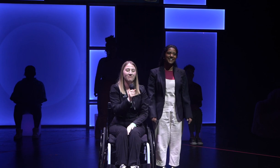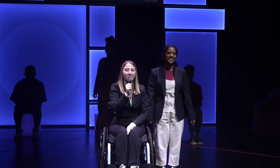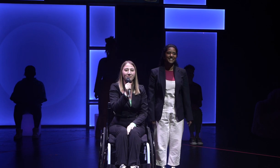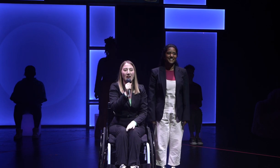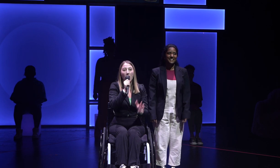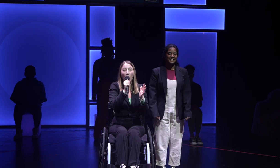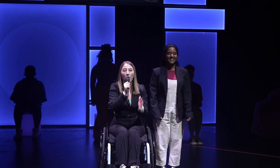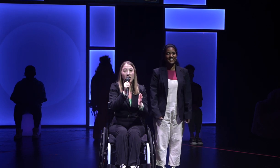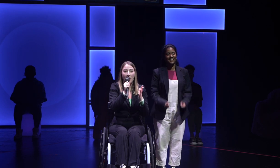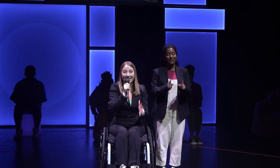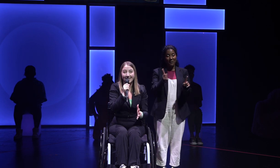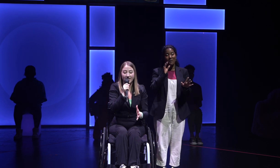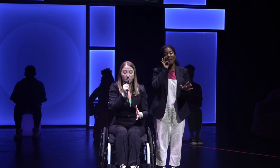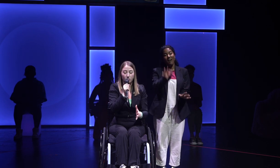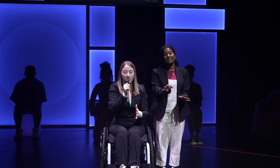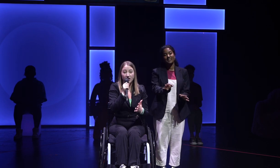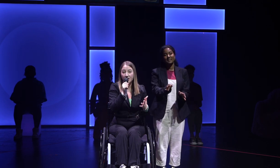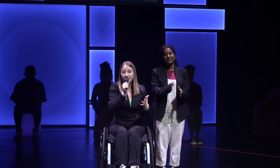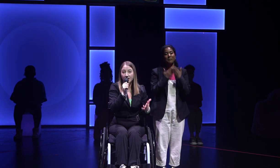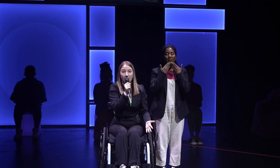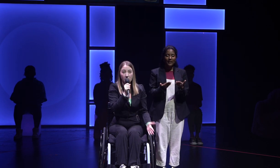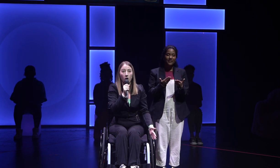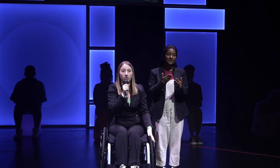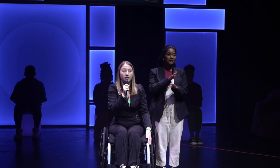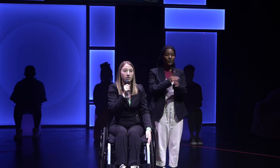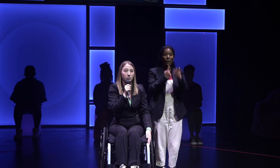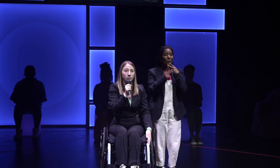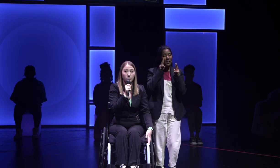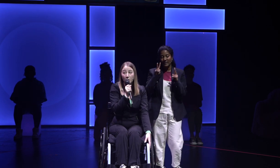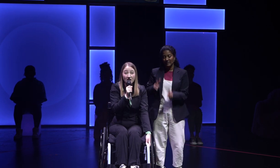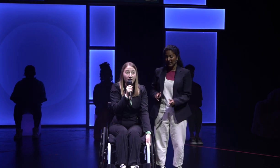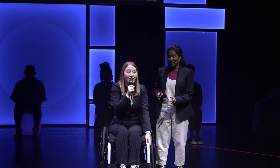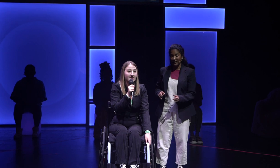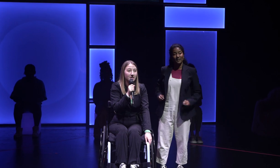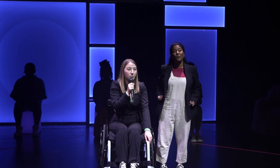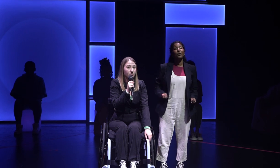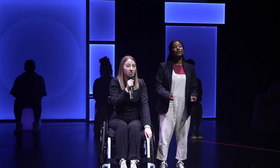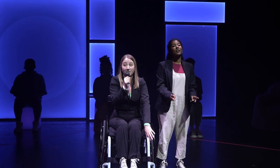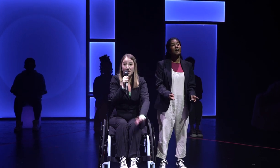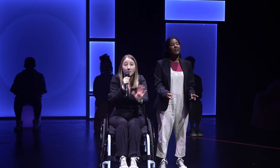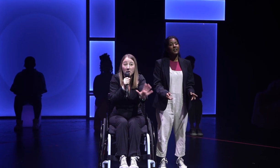All I'm asking is for yous to see beyond the wheelchair, and this might